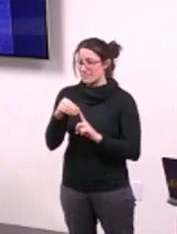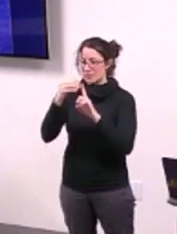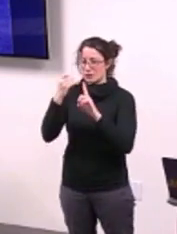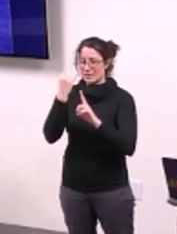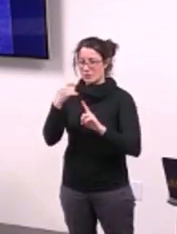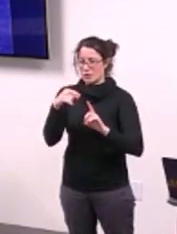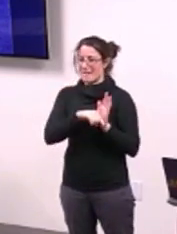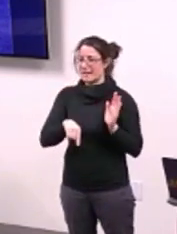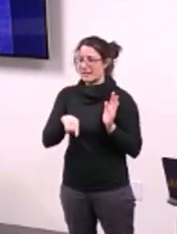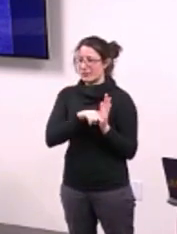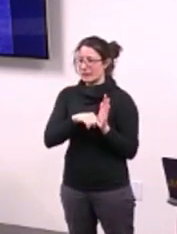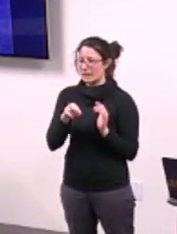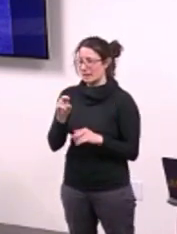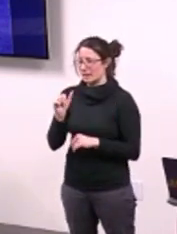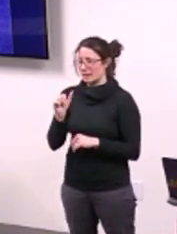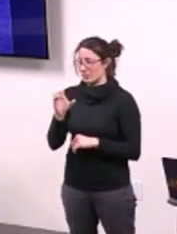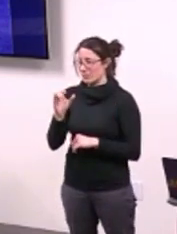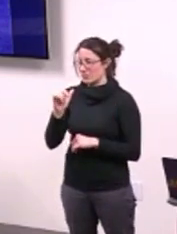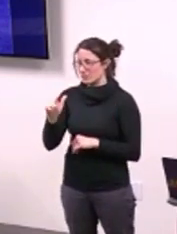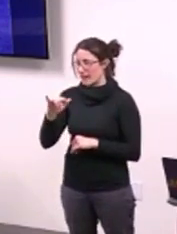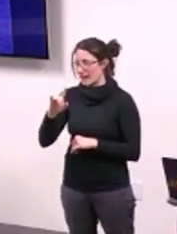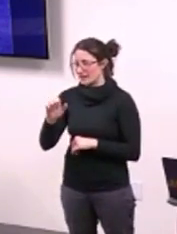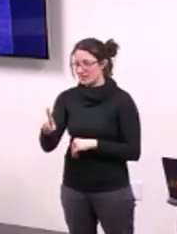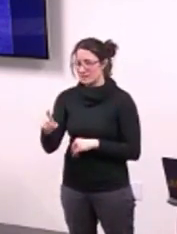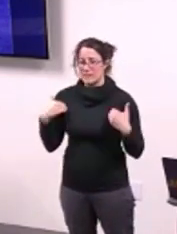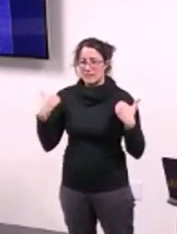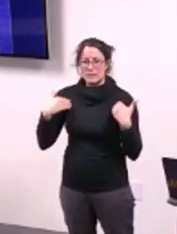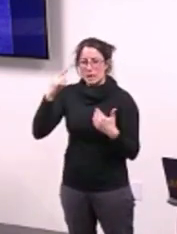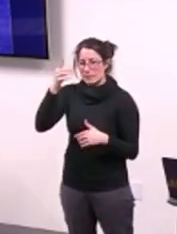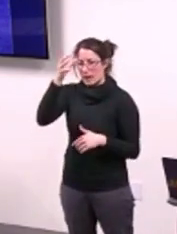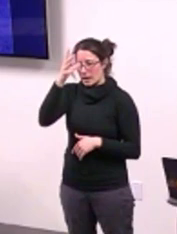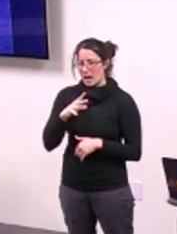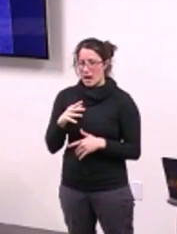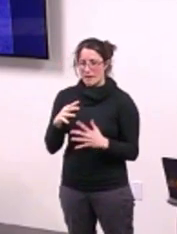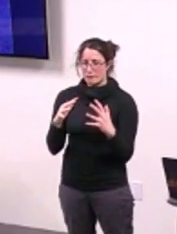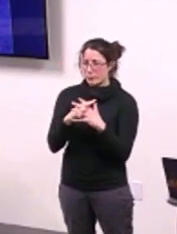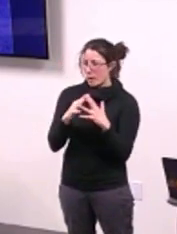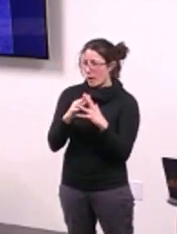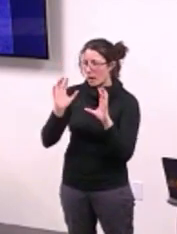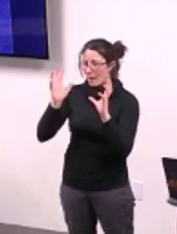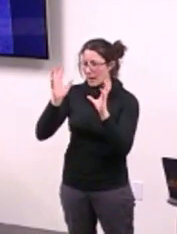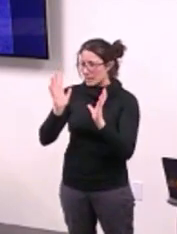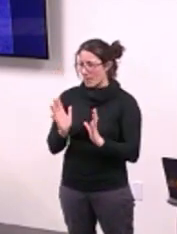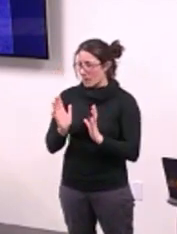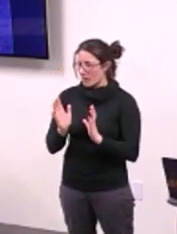He's a young black guy, football, basketball player. Great weight too.